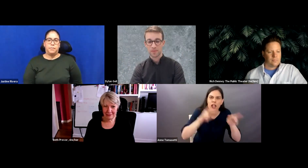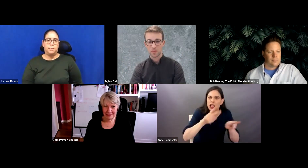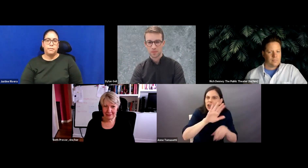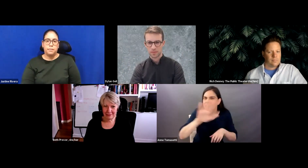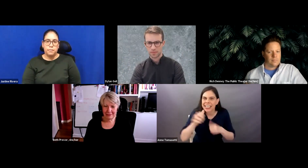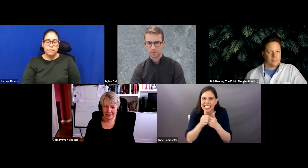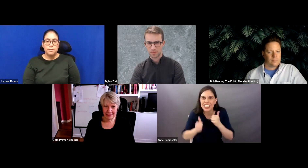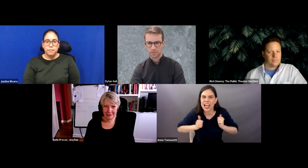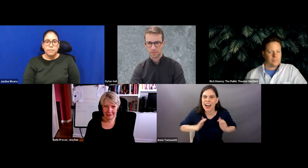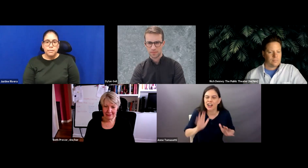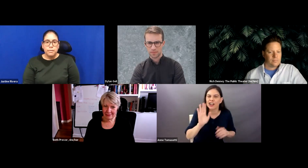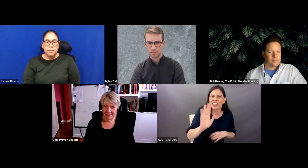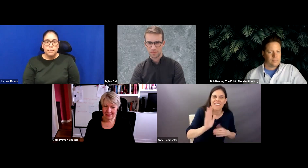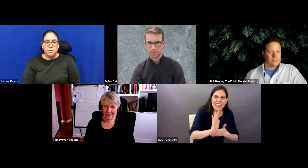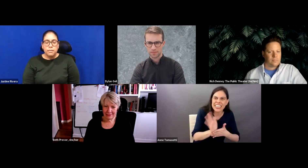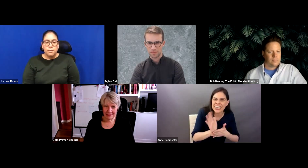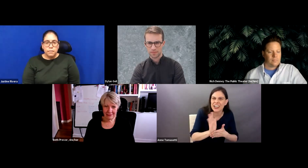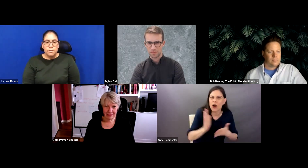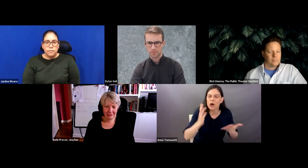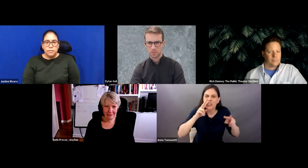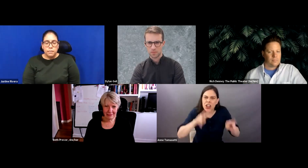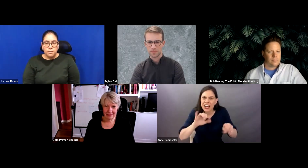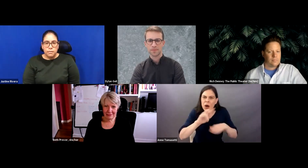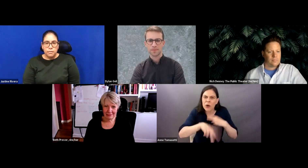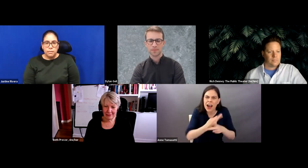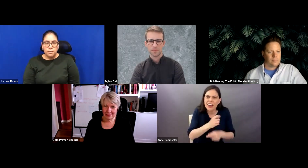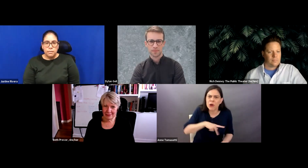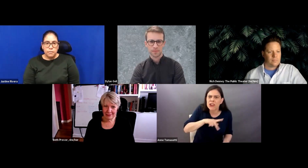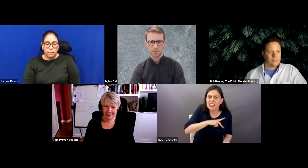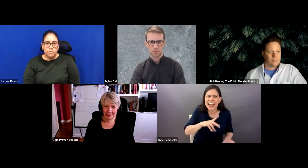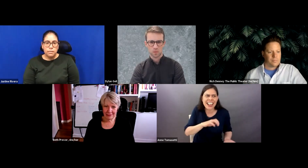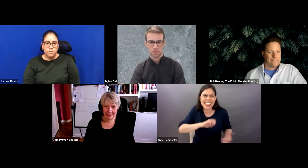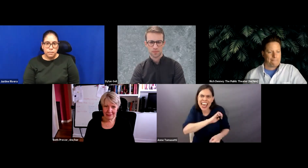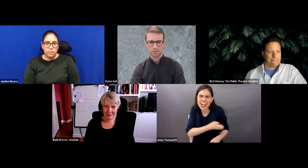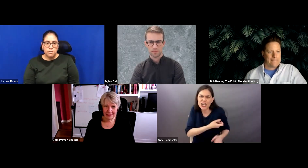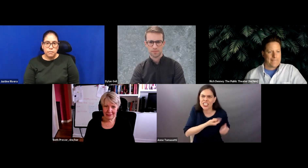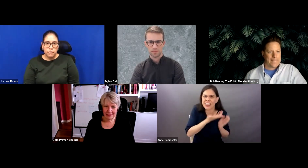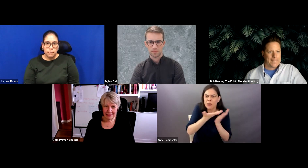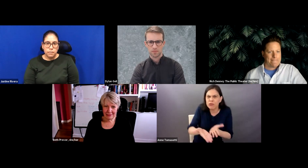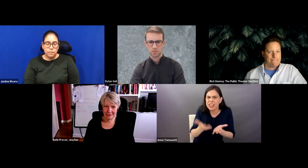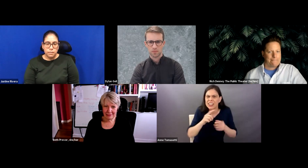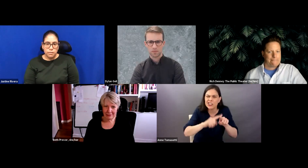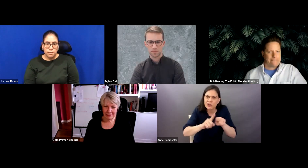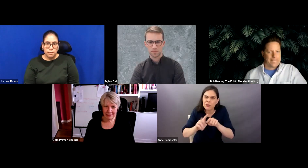I was to see their face and how they looked and how they talked. And I was just getting the real feel for their personality and